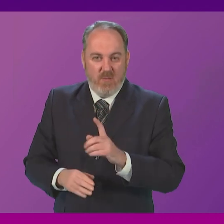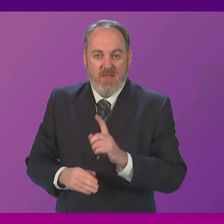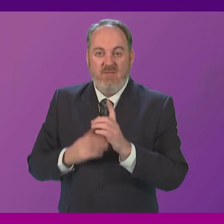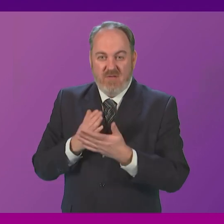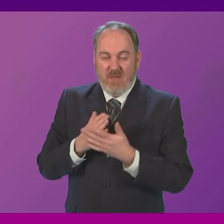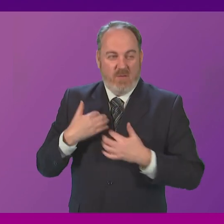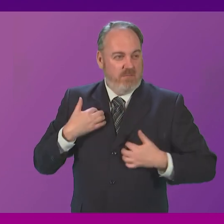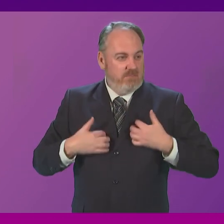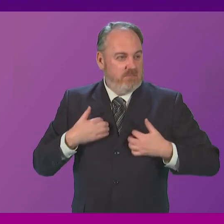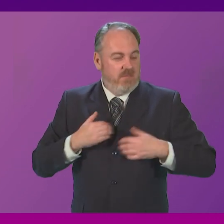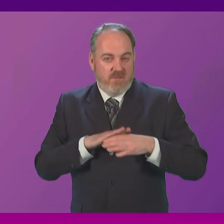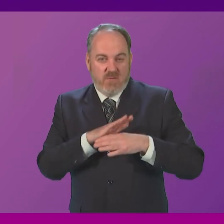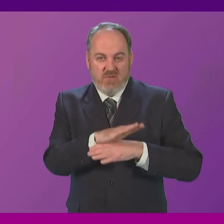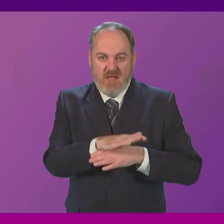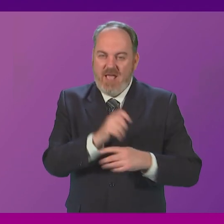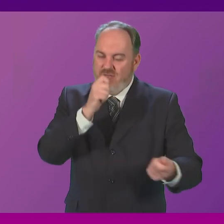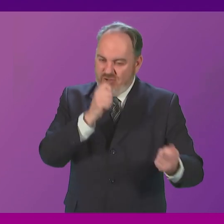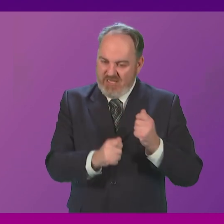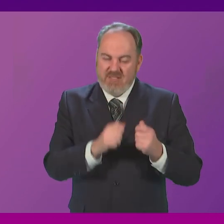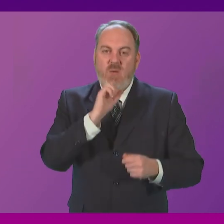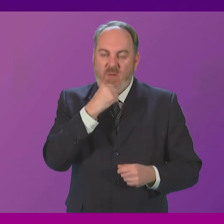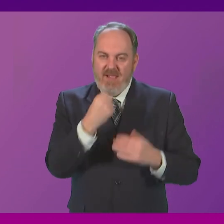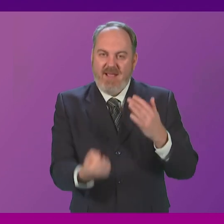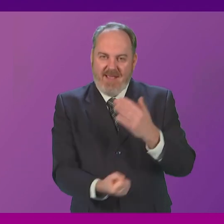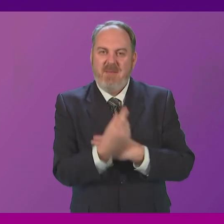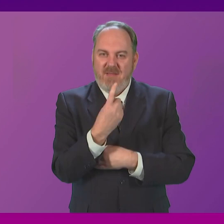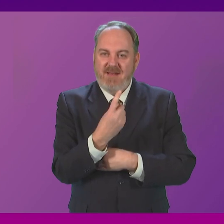of it. Change is coming and the Liberal Democrats will be a part of what is next.